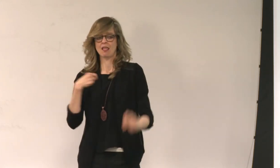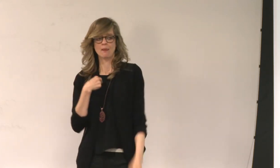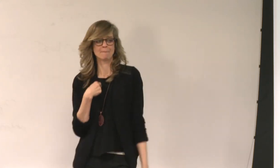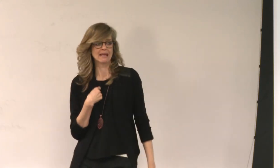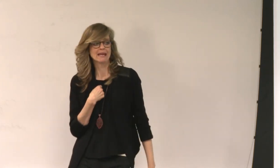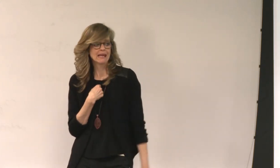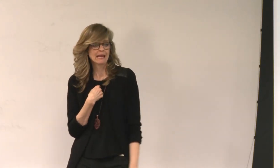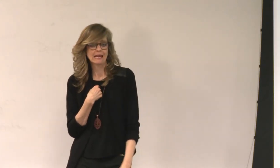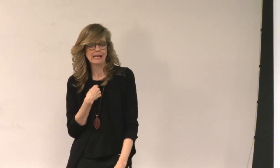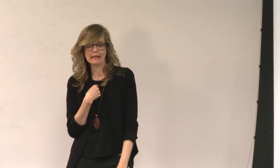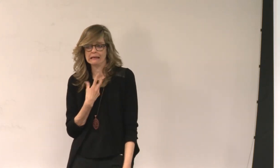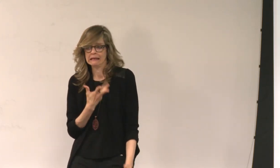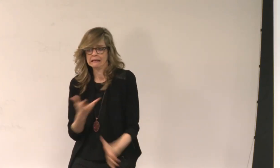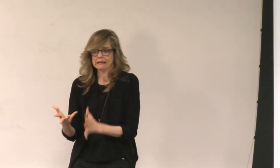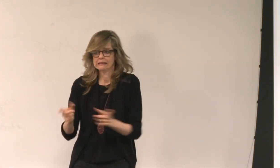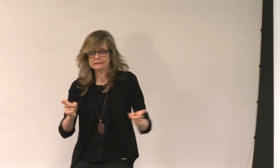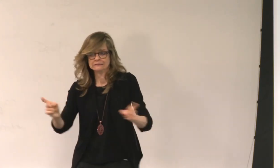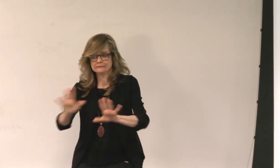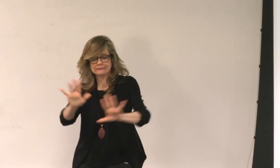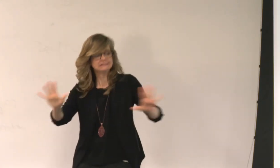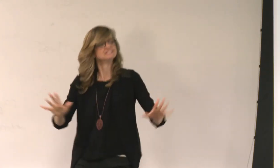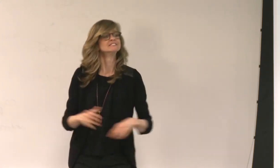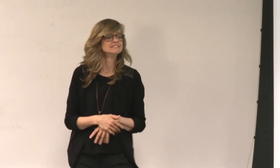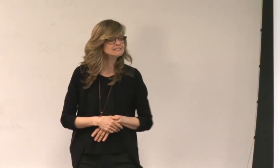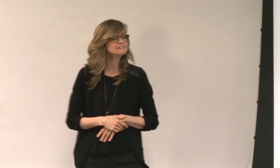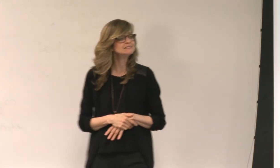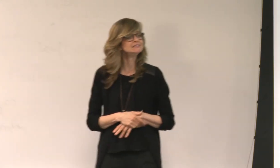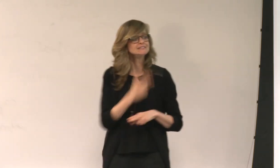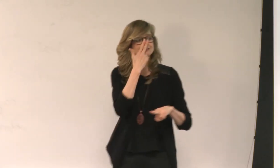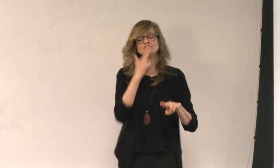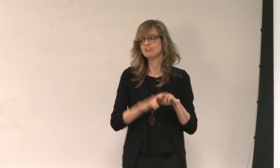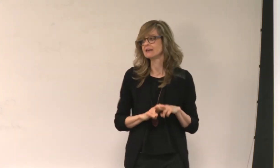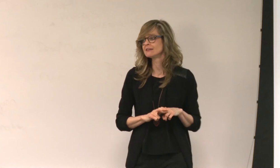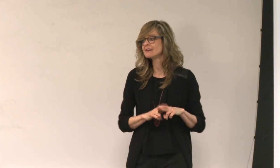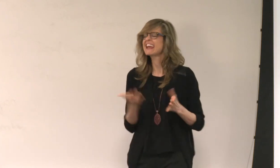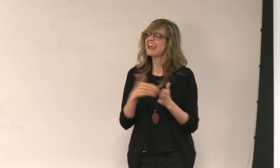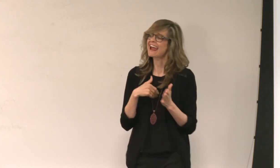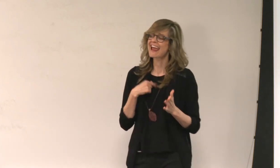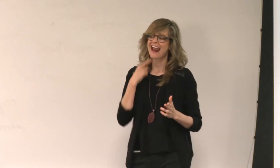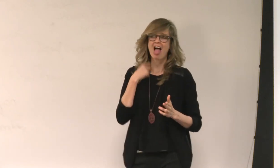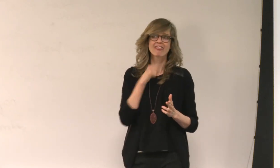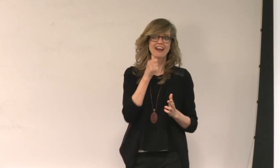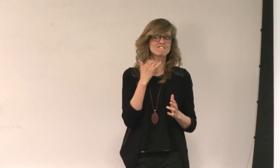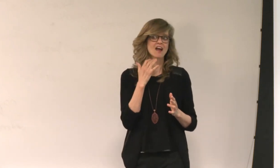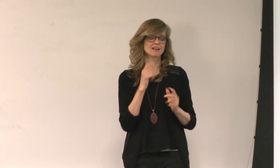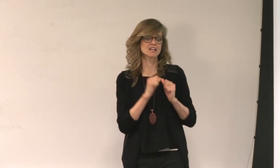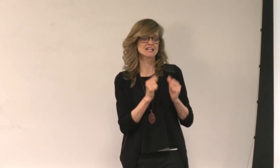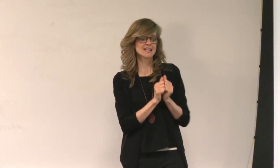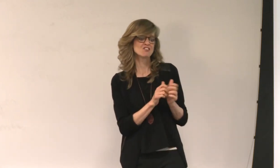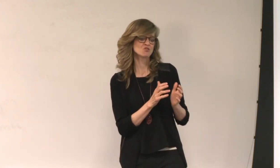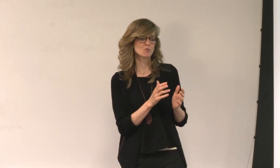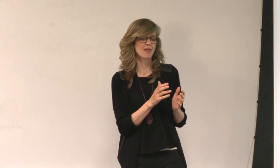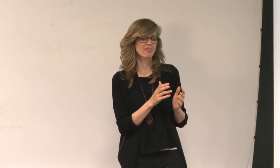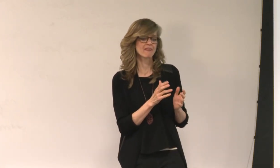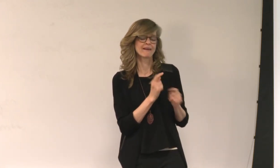16 TOP RESEARCHERS, AND WE CAME TOGETHER. IT WAS A VERY FUN EVENT AND ACTIVITY.